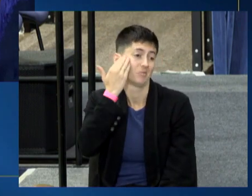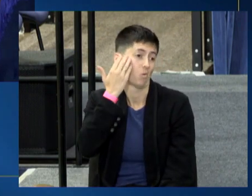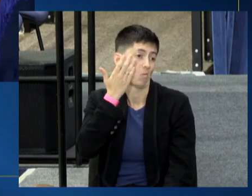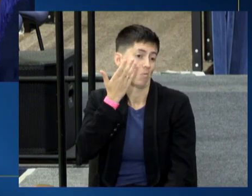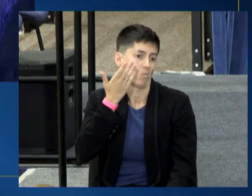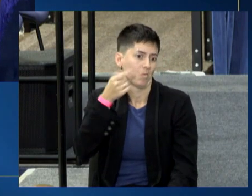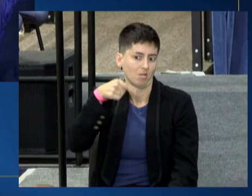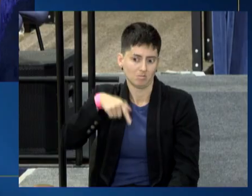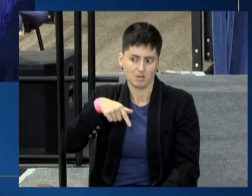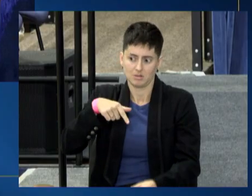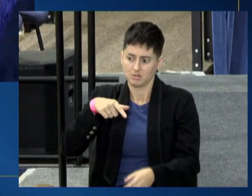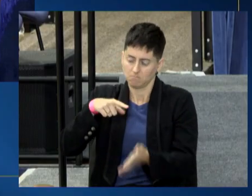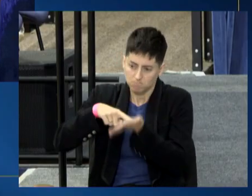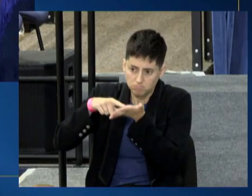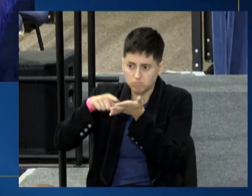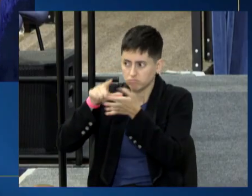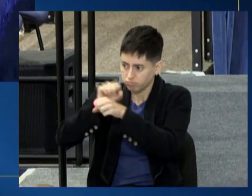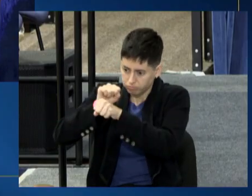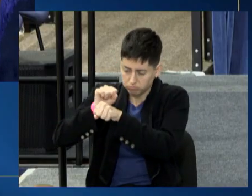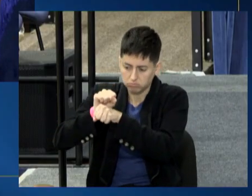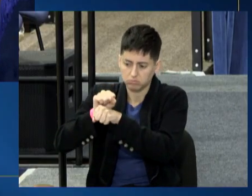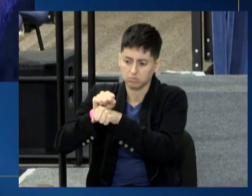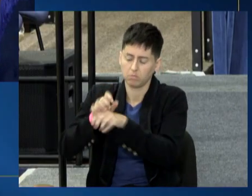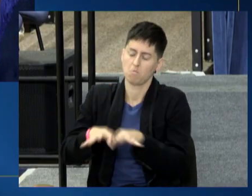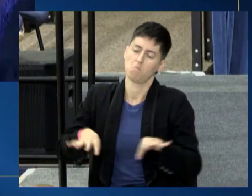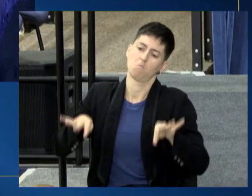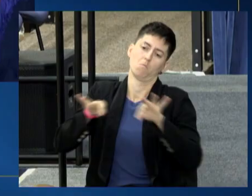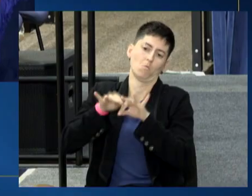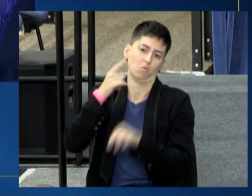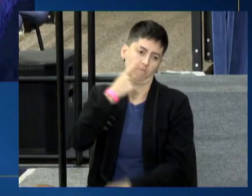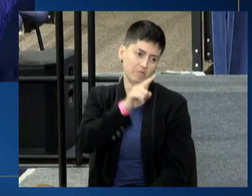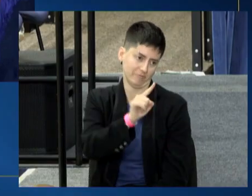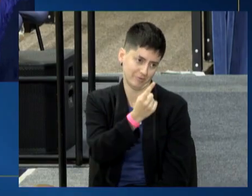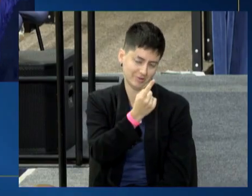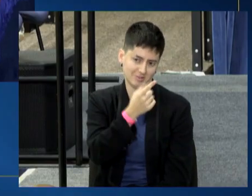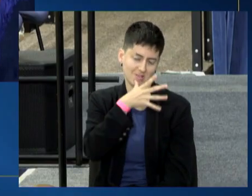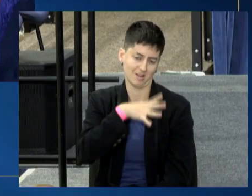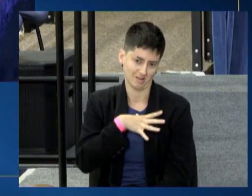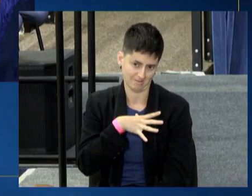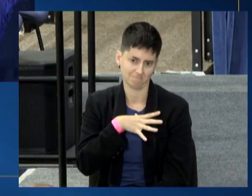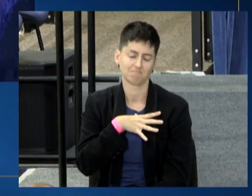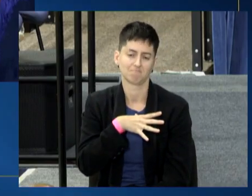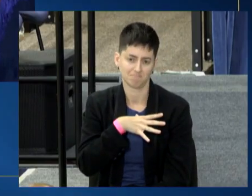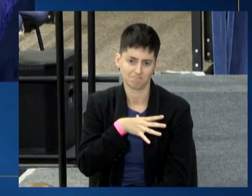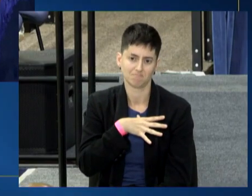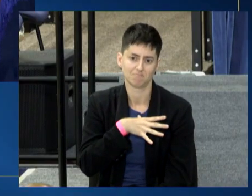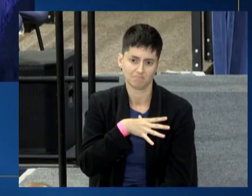Since day two of the Biden administration, Dr. Biden has been meeting with cancer care providers,